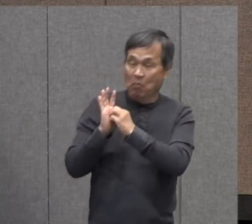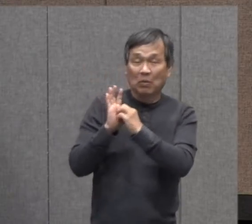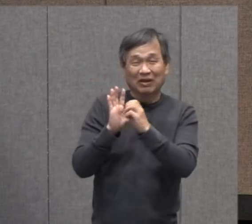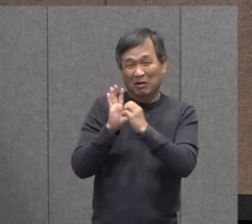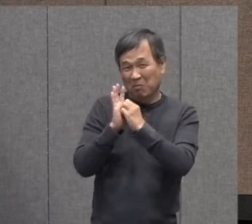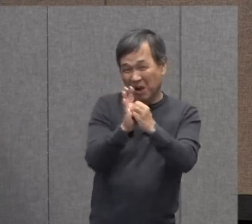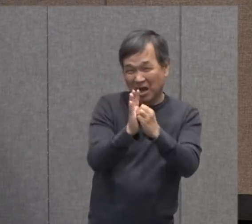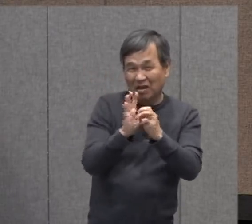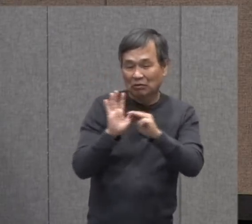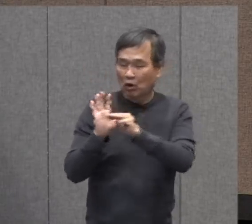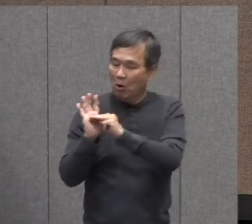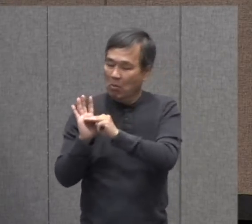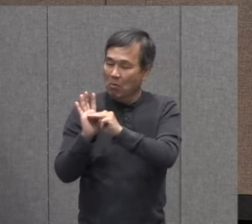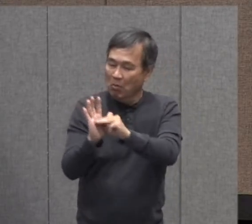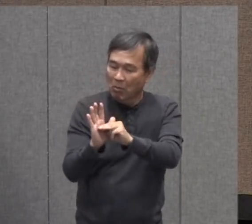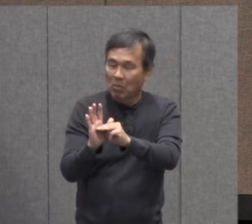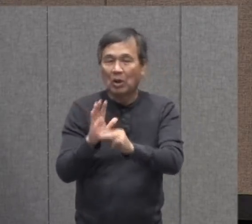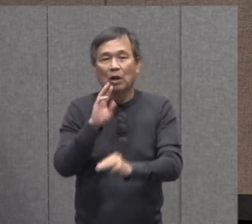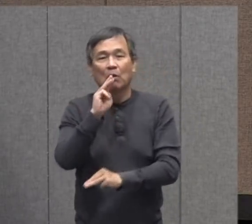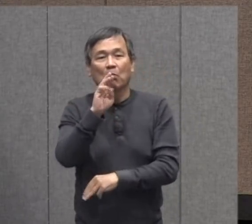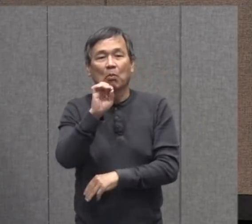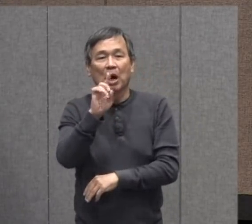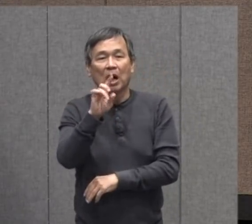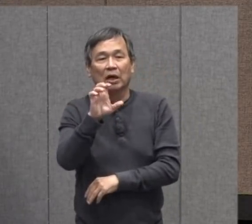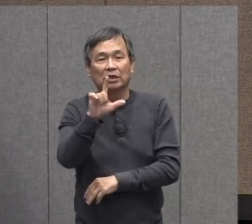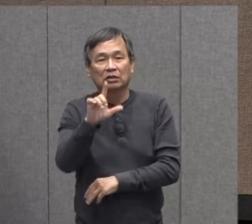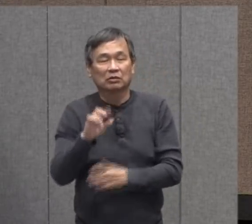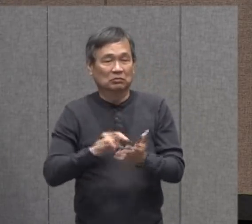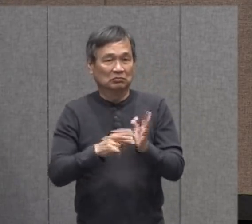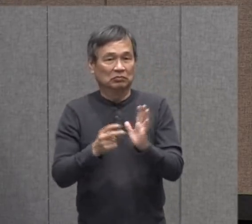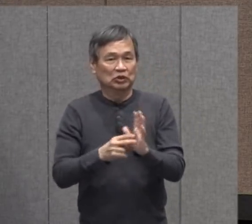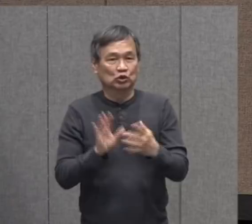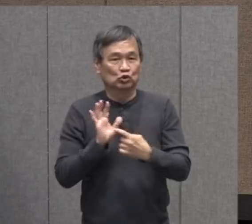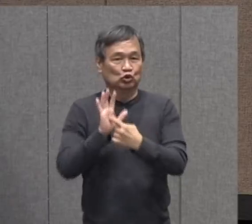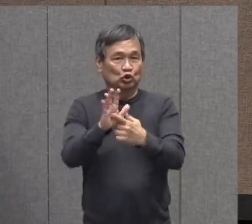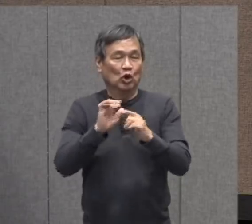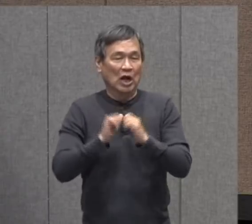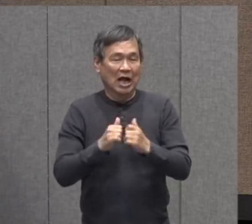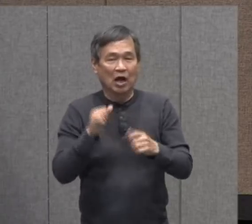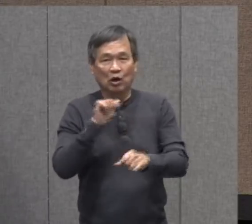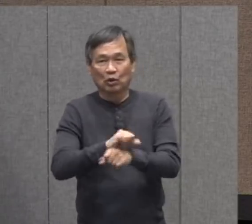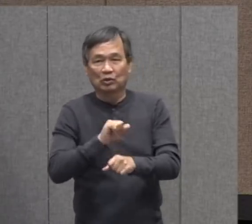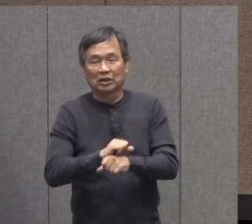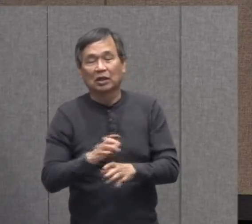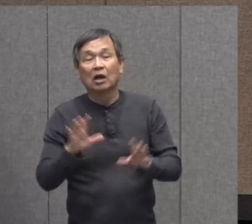of what we're trying to explain or how something works, make sure to include key vocabulary,